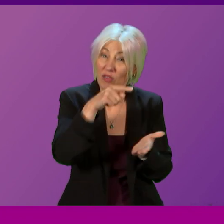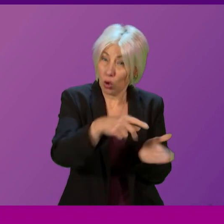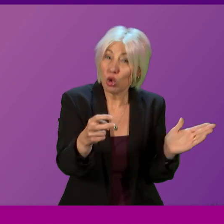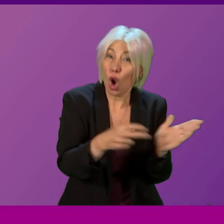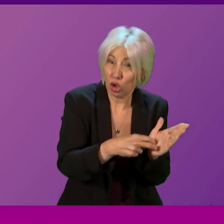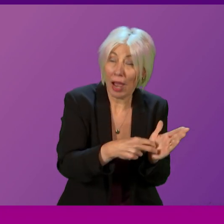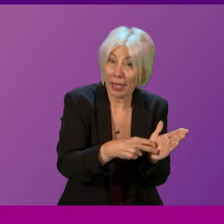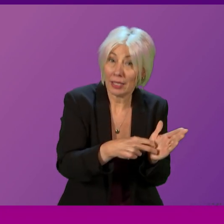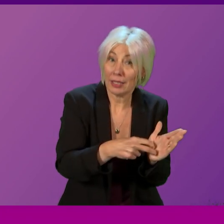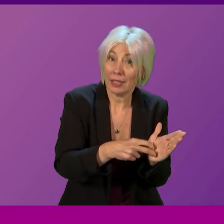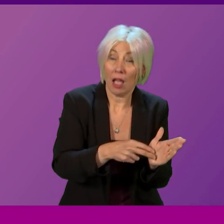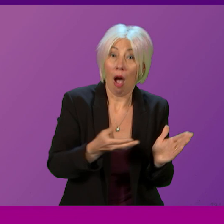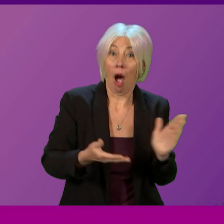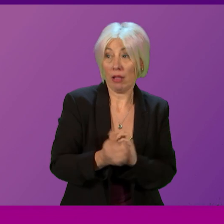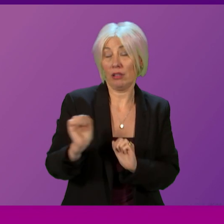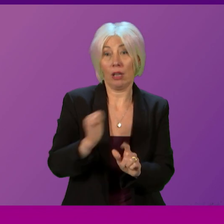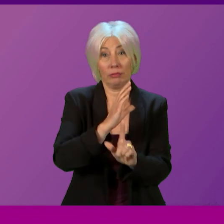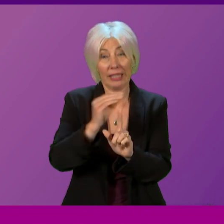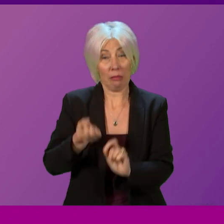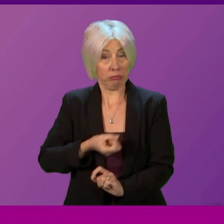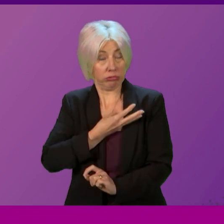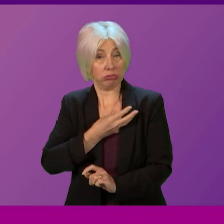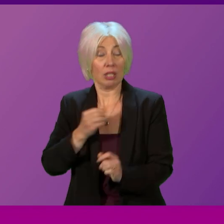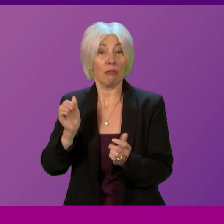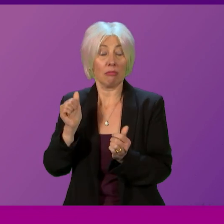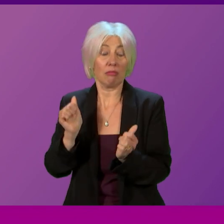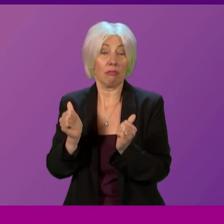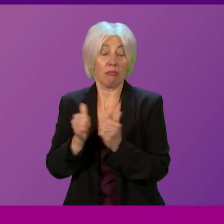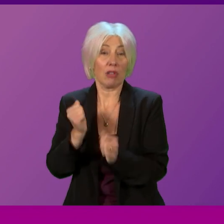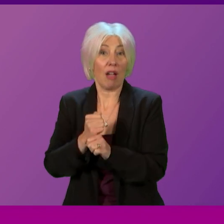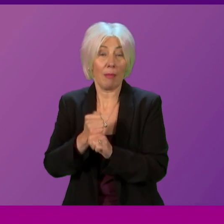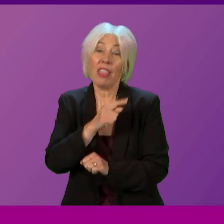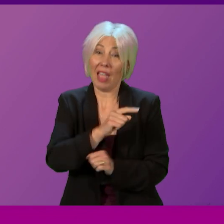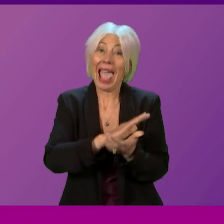under previous Administrations, which include Hairmyres hospital.